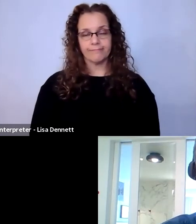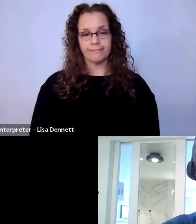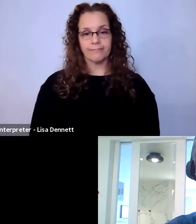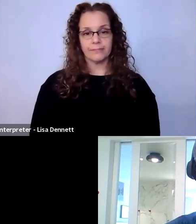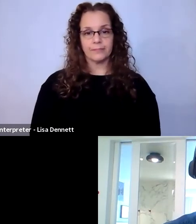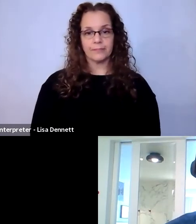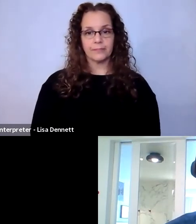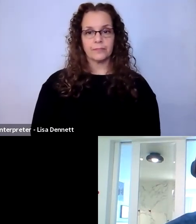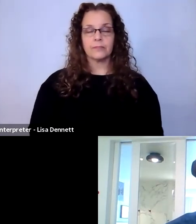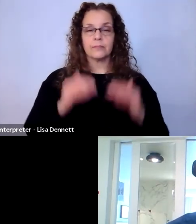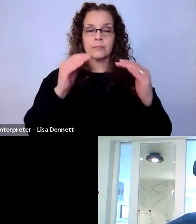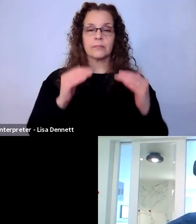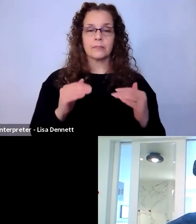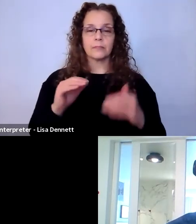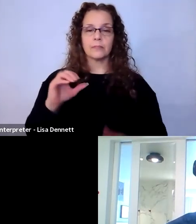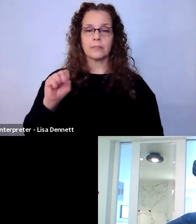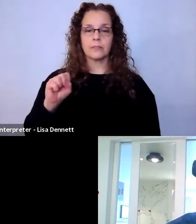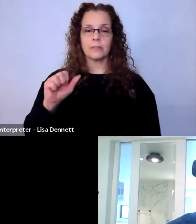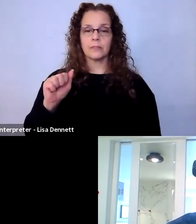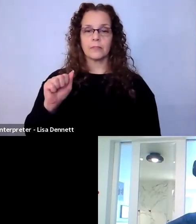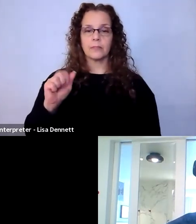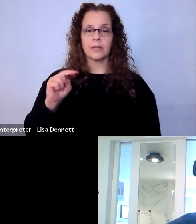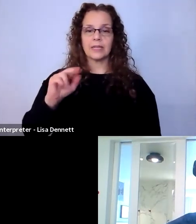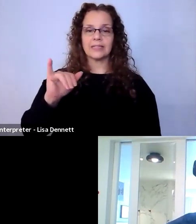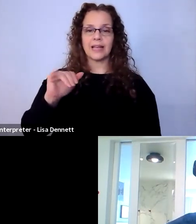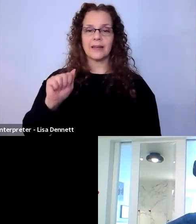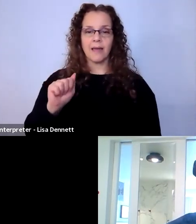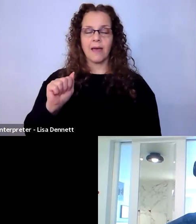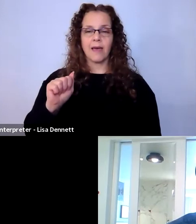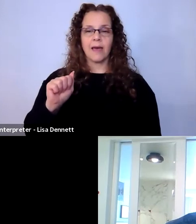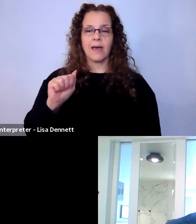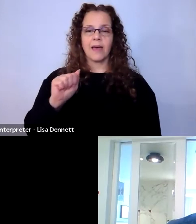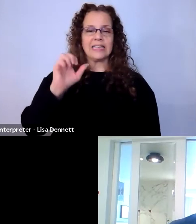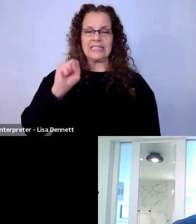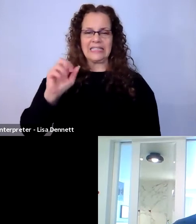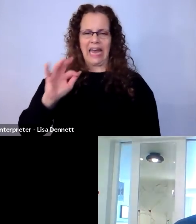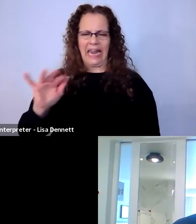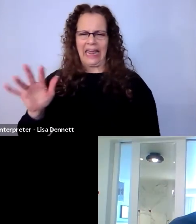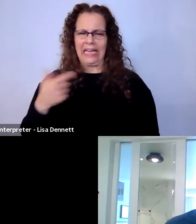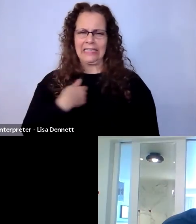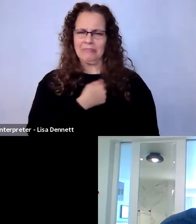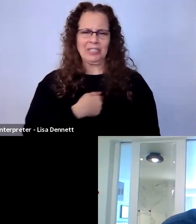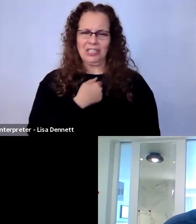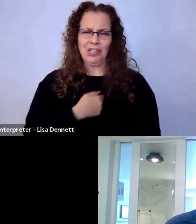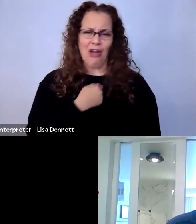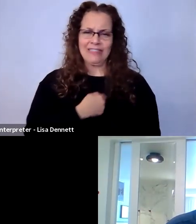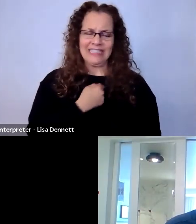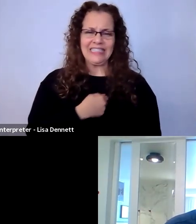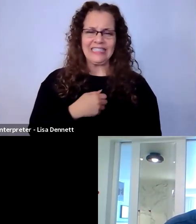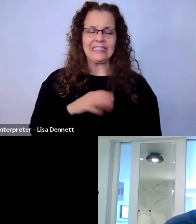Joe Devon: Now Sandia same gv I i'm sure I put your name I apologize, what is being done to educate.